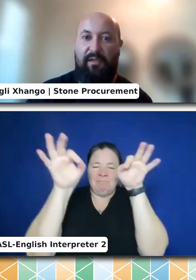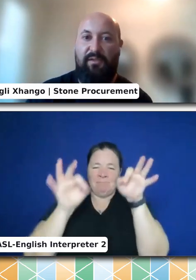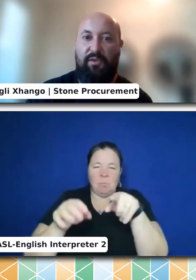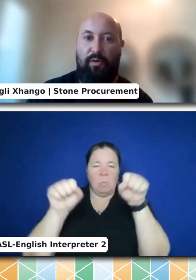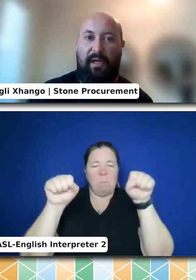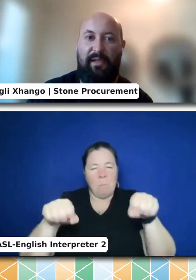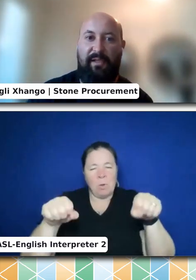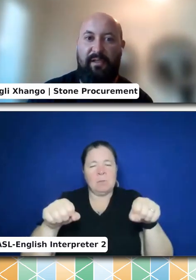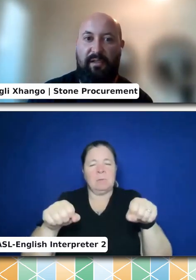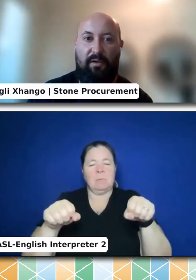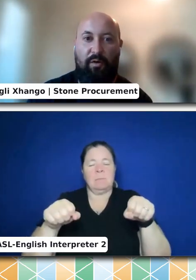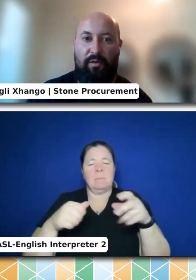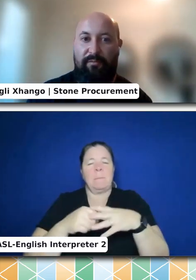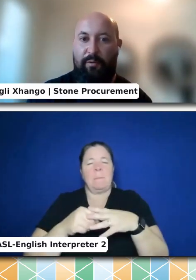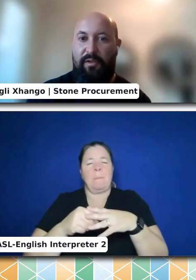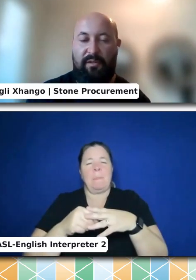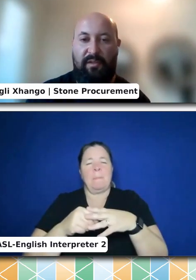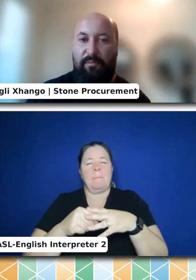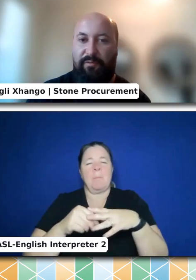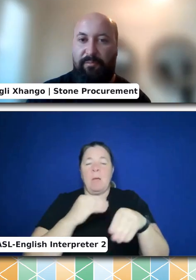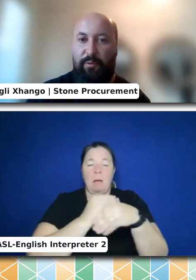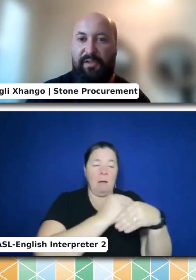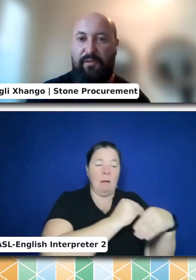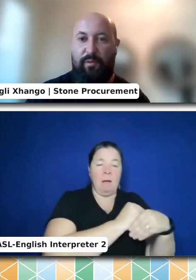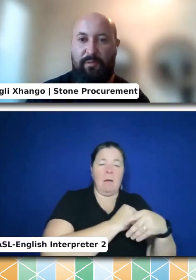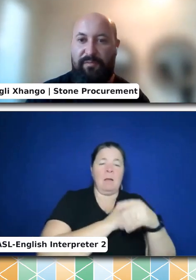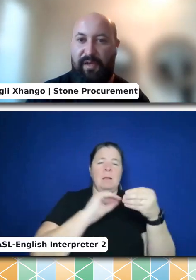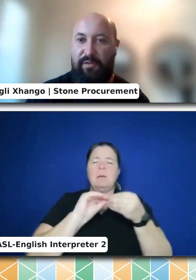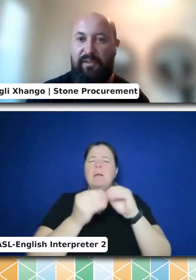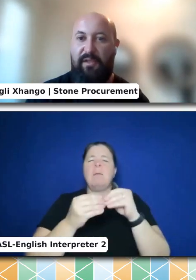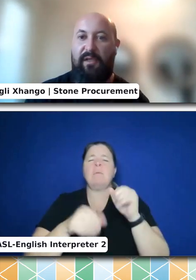So, add in all of your… the number of employees, when it was founded.